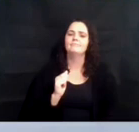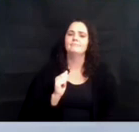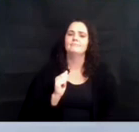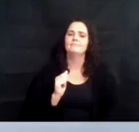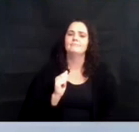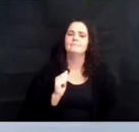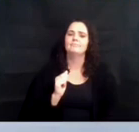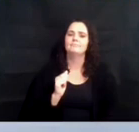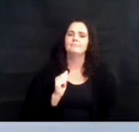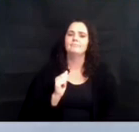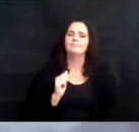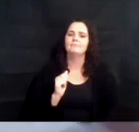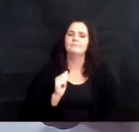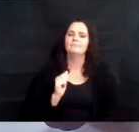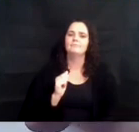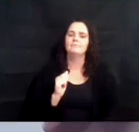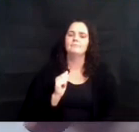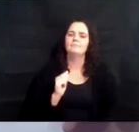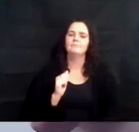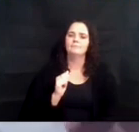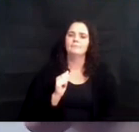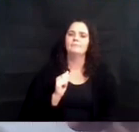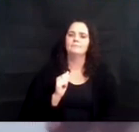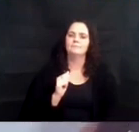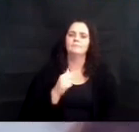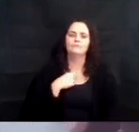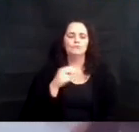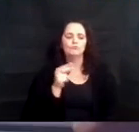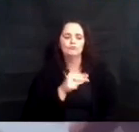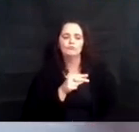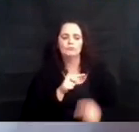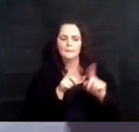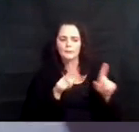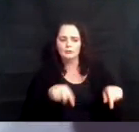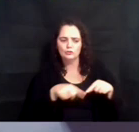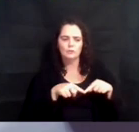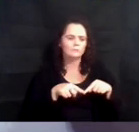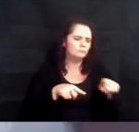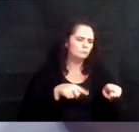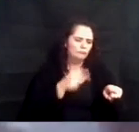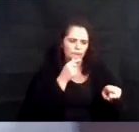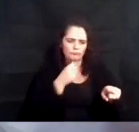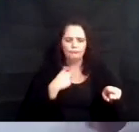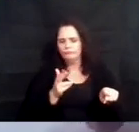the Olive Cotton, quick little sketch and then adding that beautiful modernist